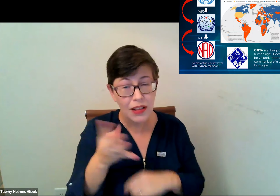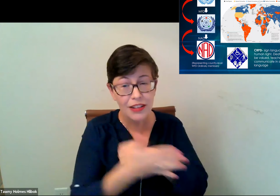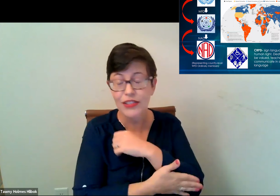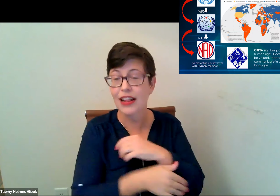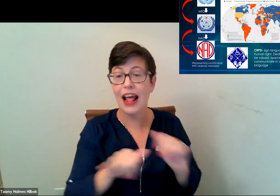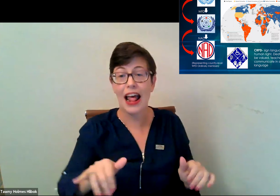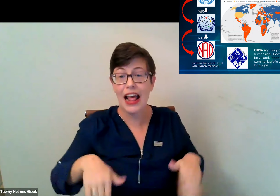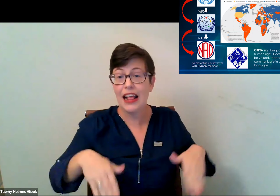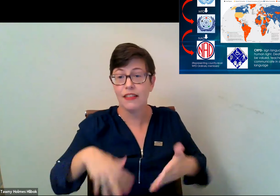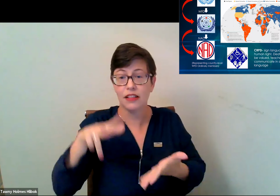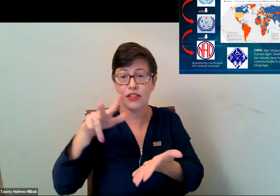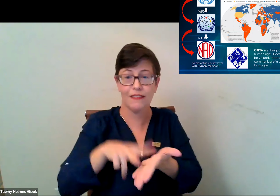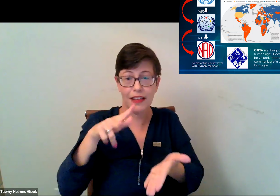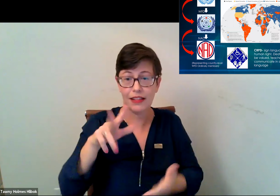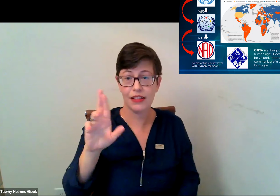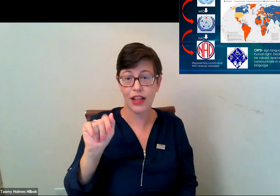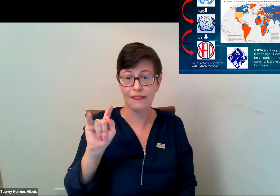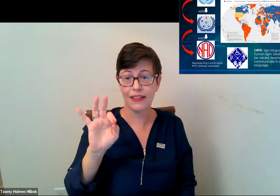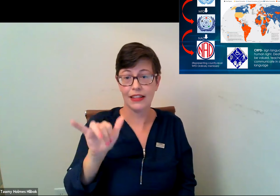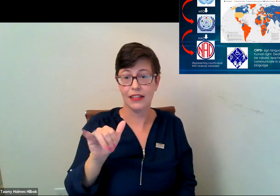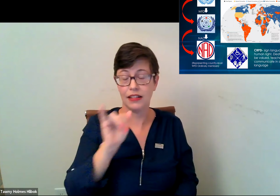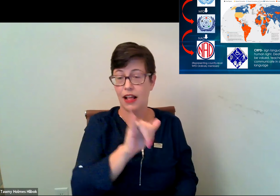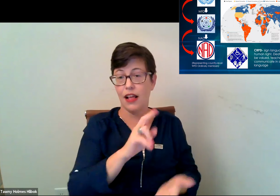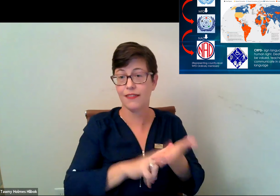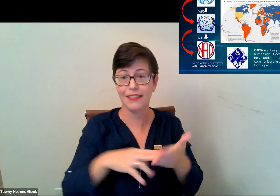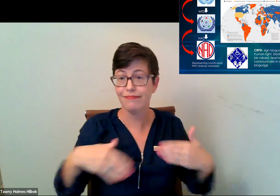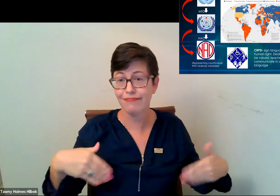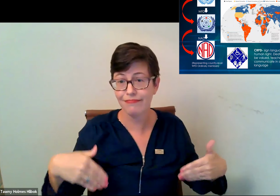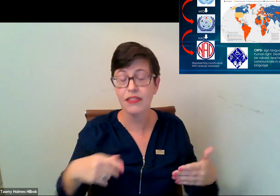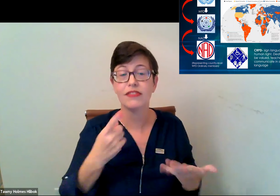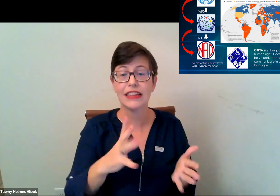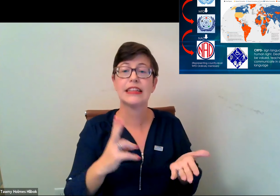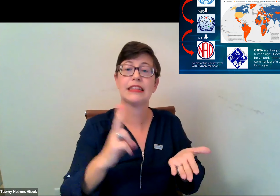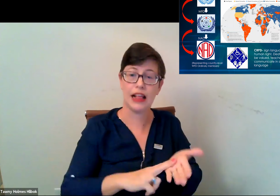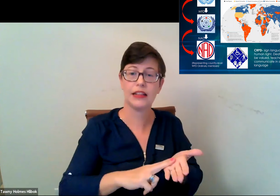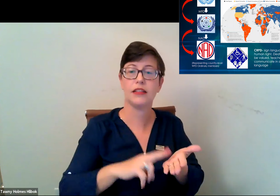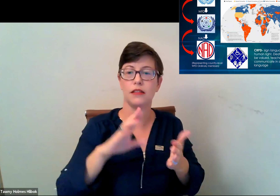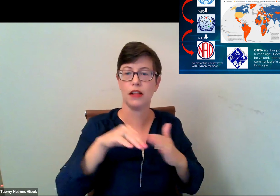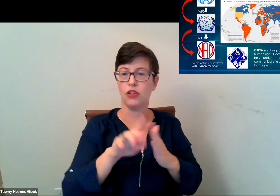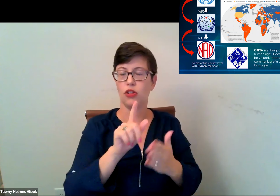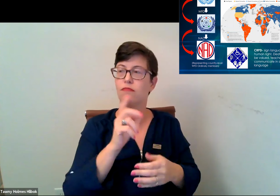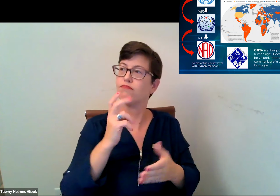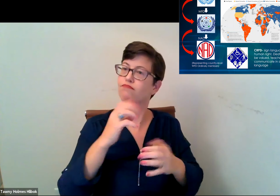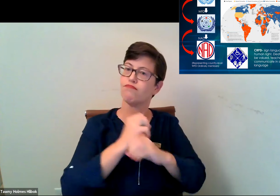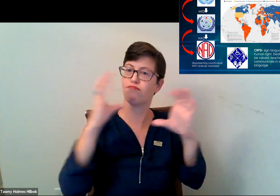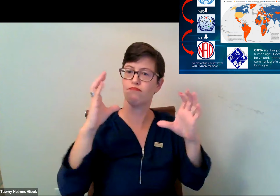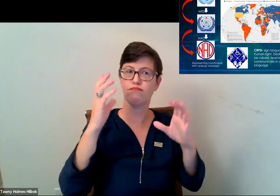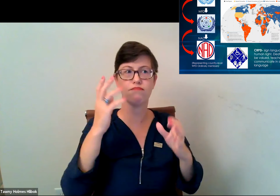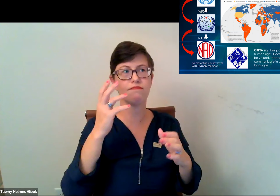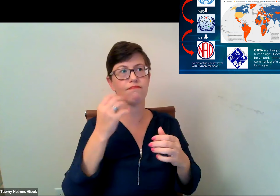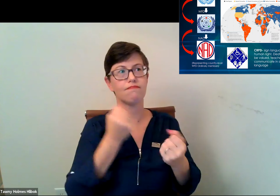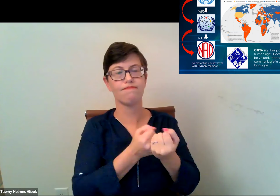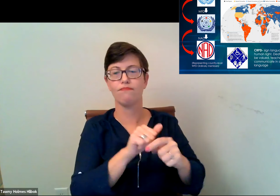but one, the United States is one of the few countries who has not yet ratified the crp D.